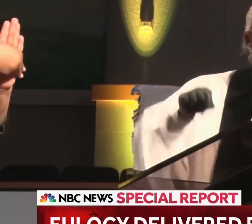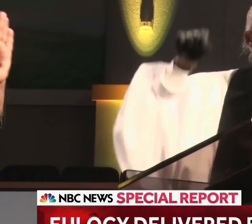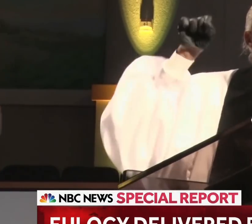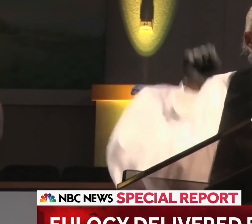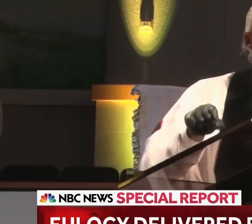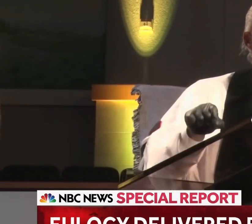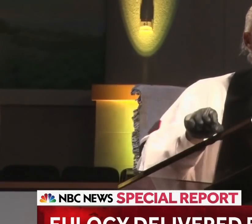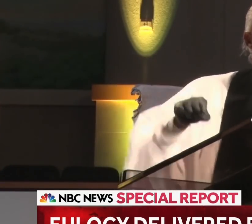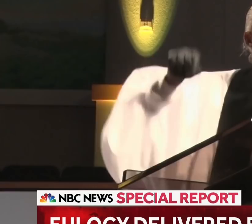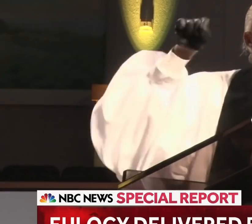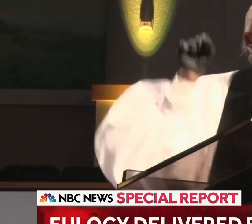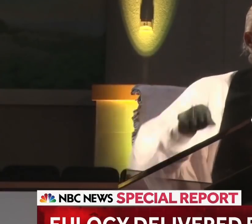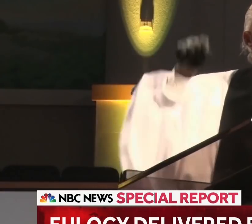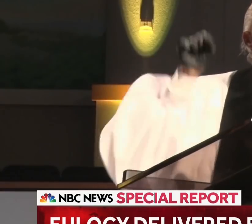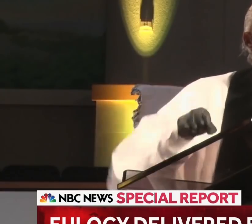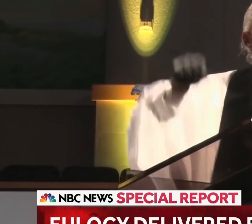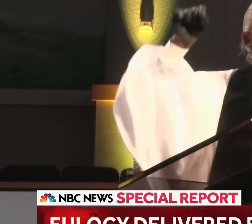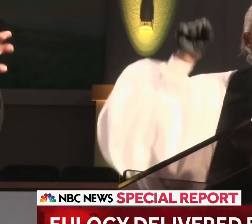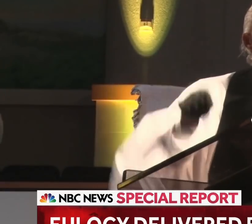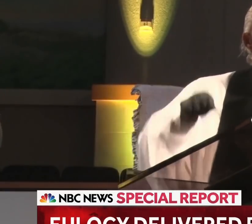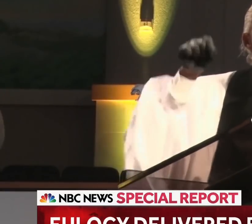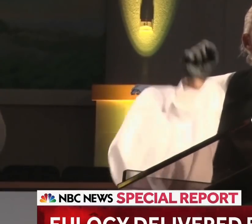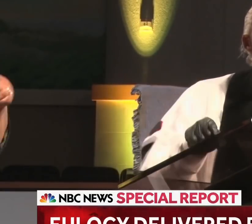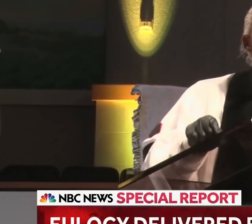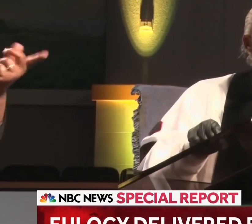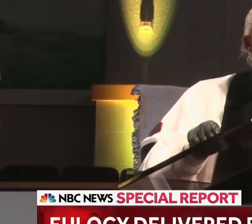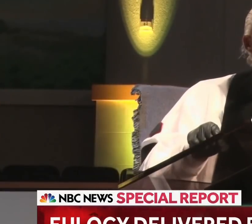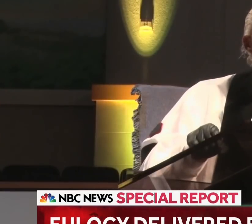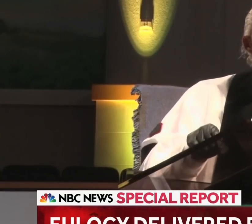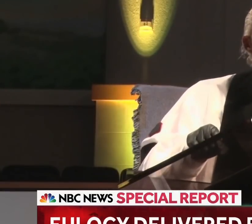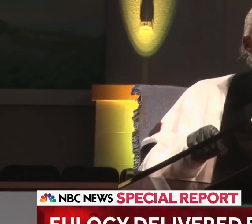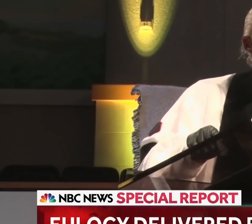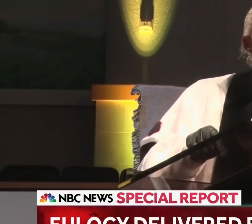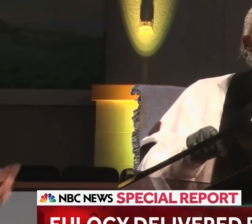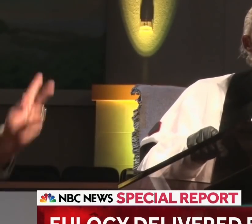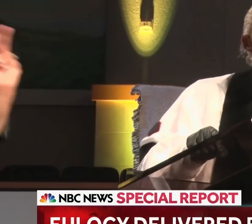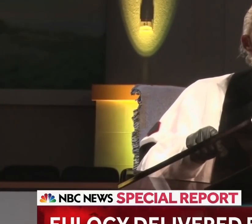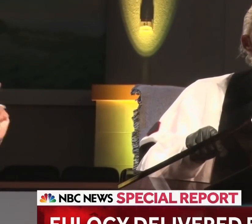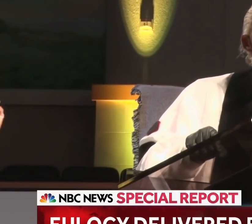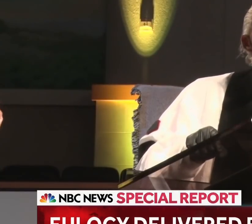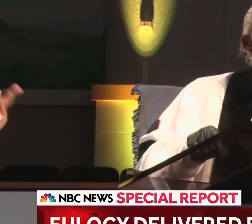THAT’S HOW DEEP RACE IS. EVERY TIME I WRITE MY NAME, I’M